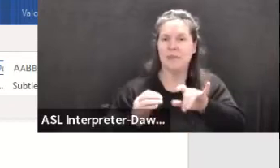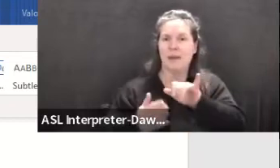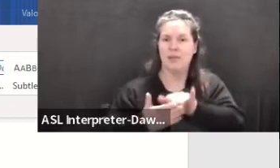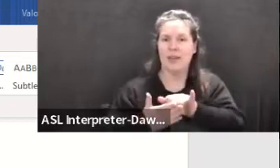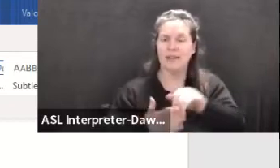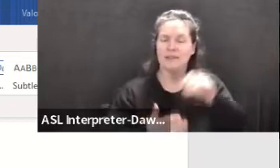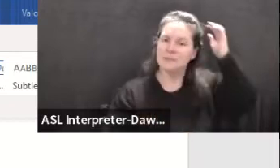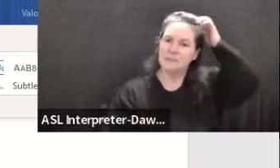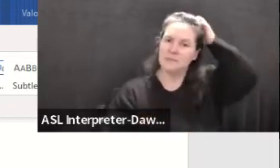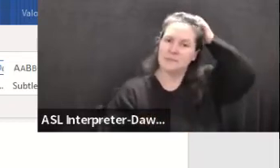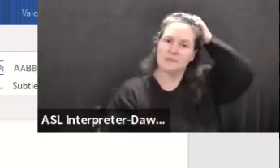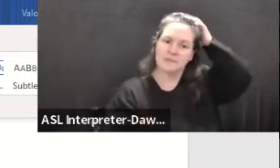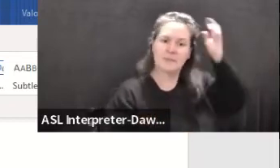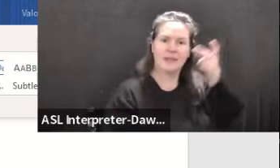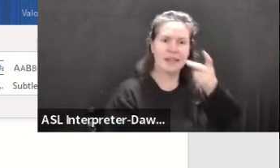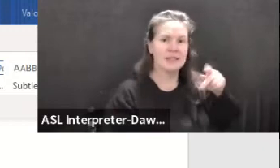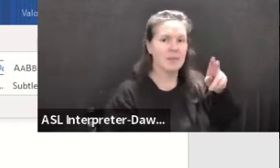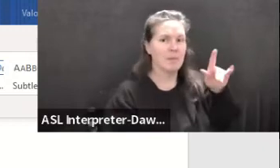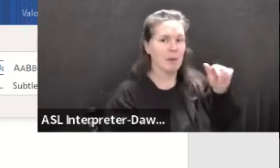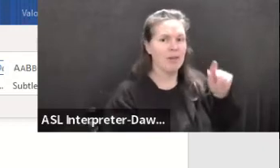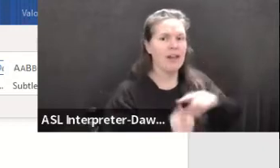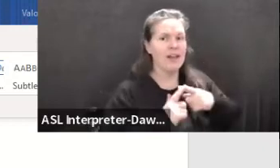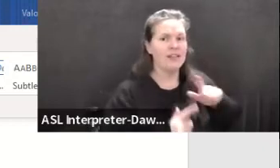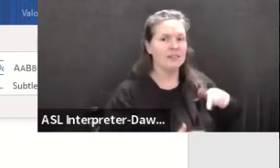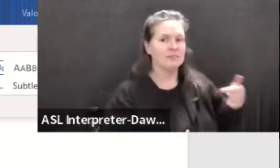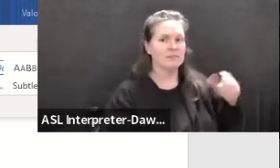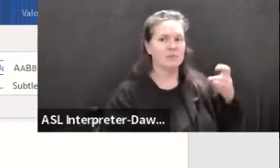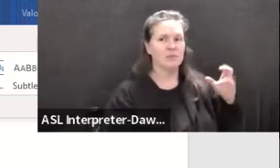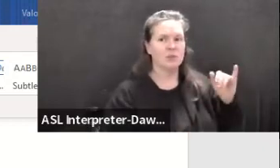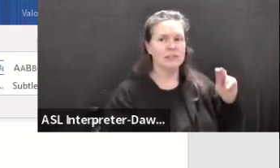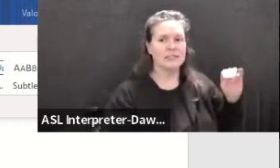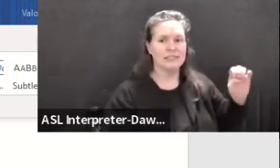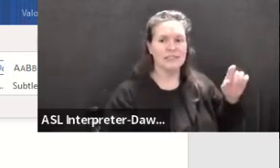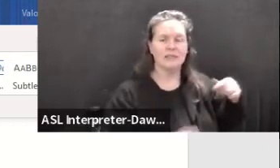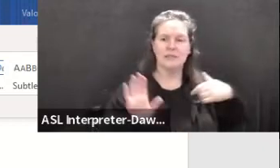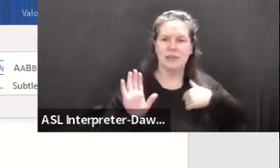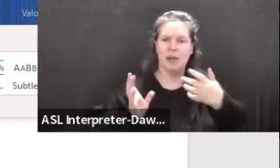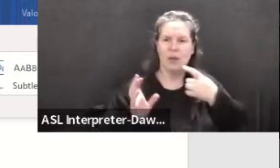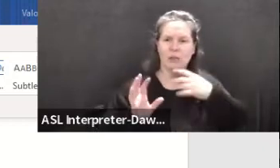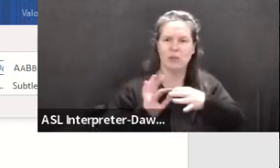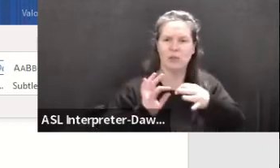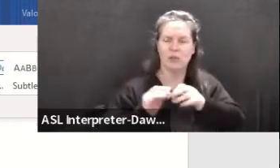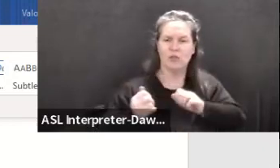And I see Paula, and then we'll go to Christine. [Paula] Yeah, I wanted to address the issue,